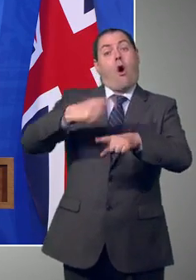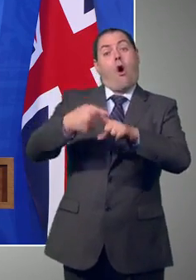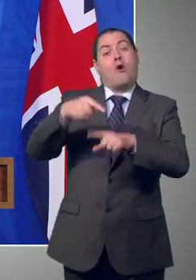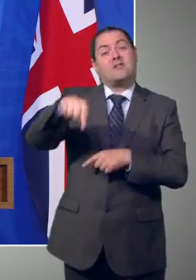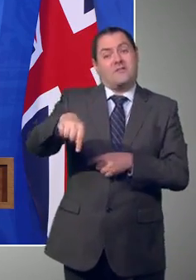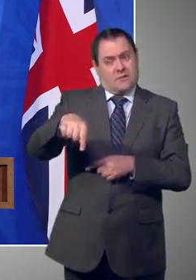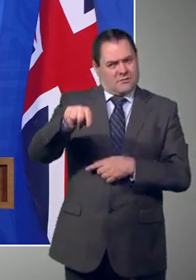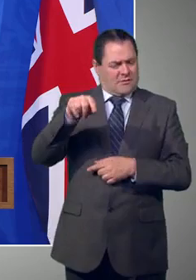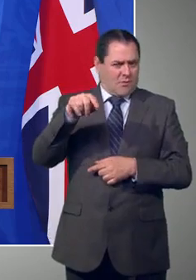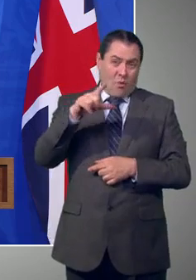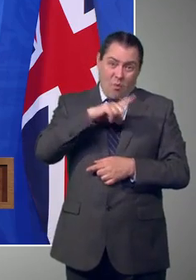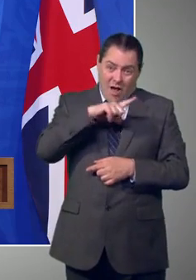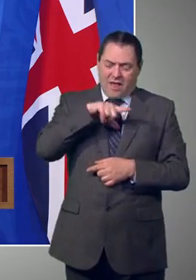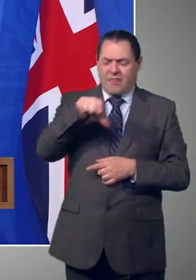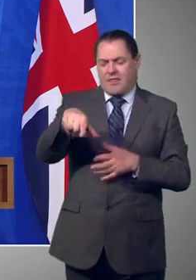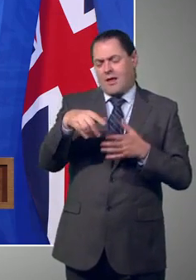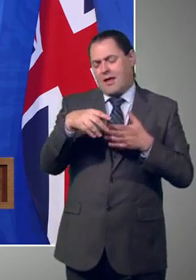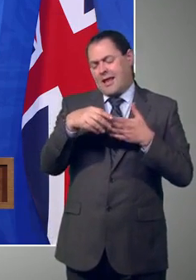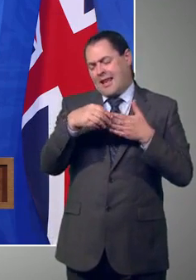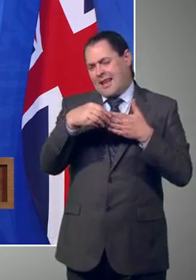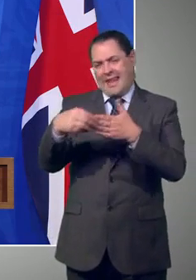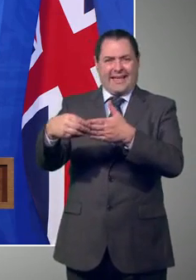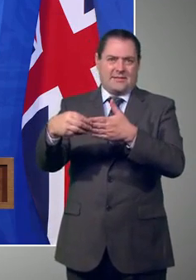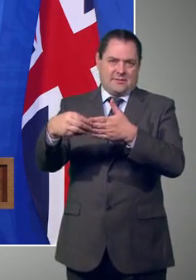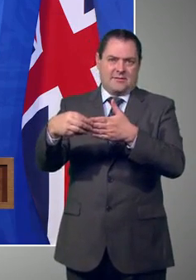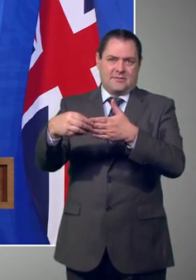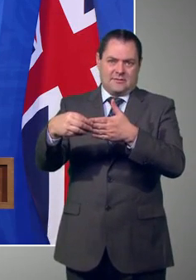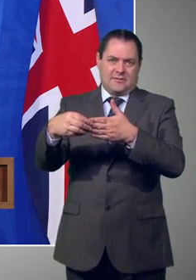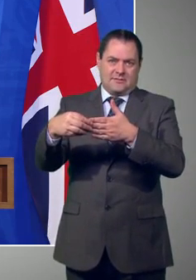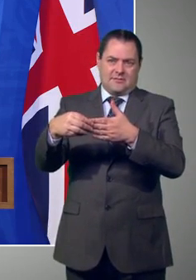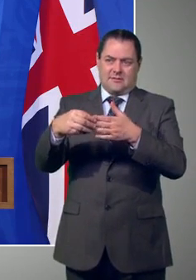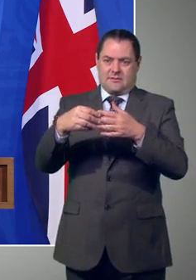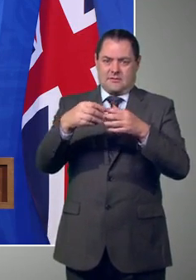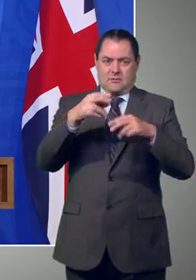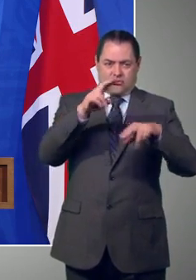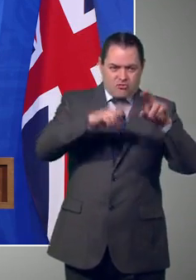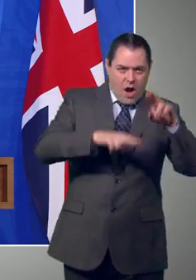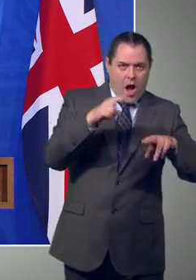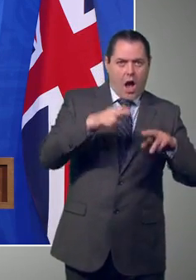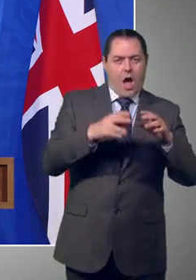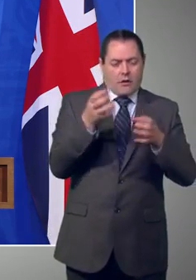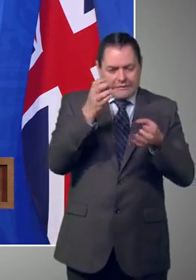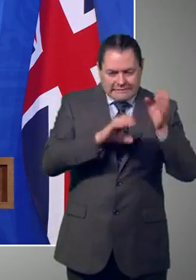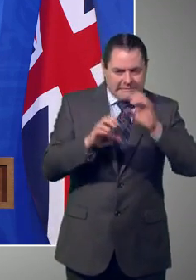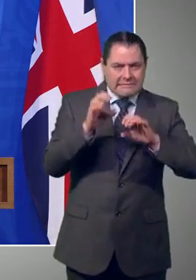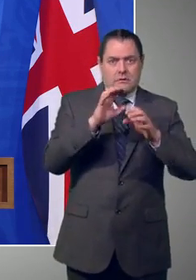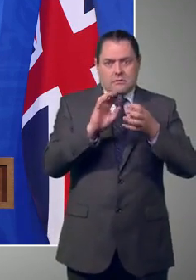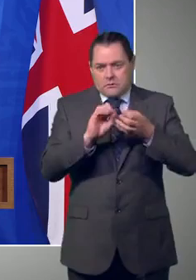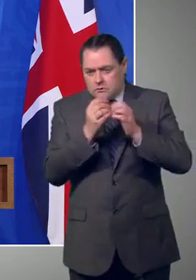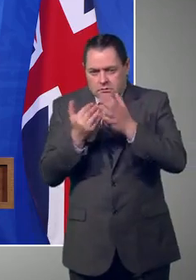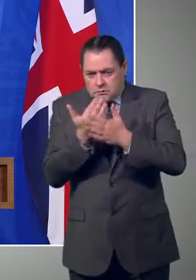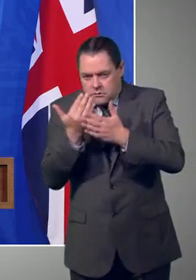uncovered treatments that have saved millions of lives across the world and of course they